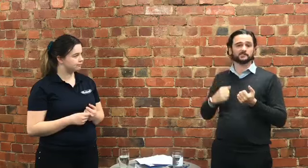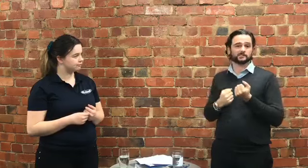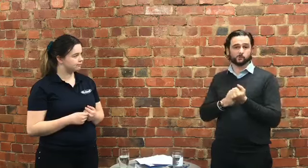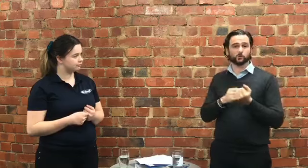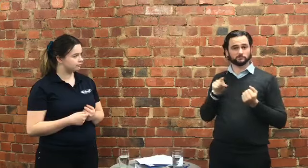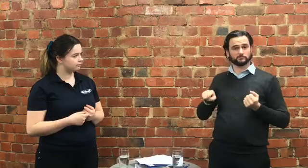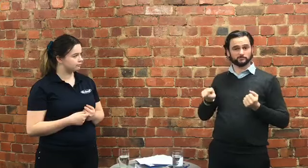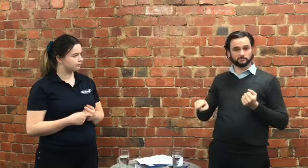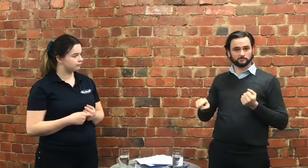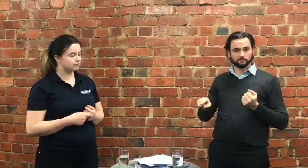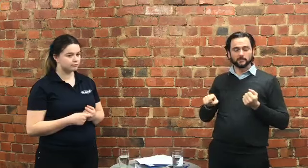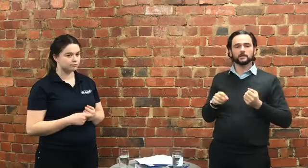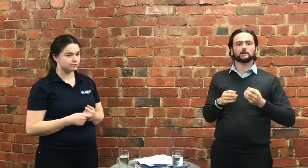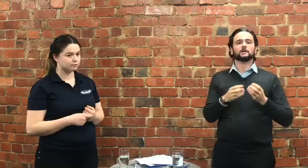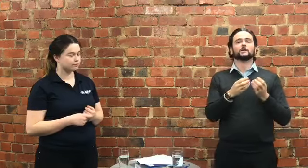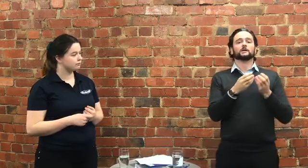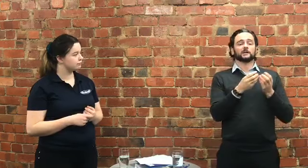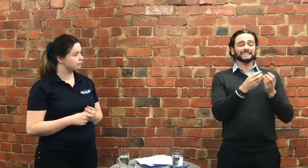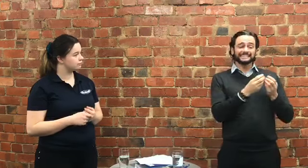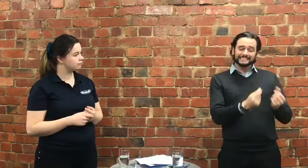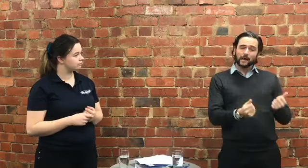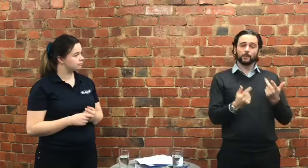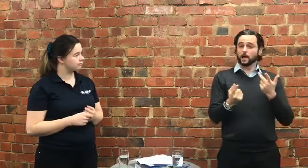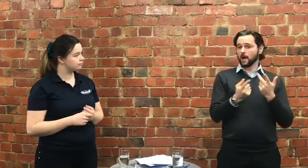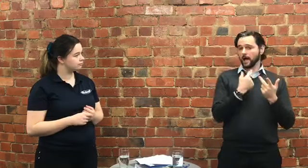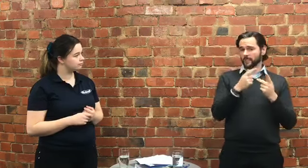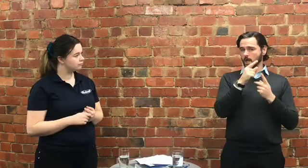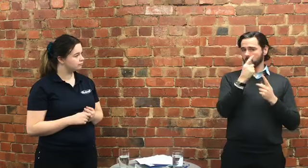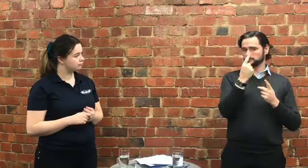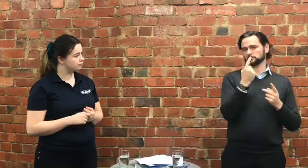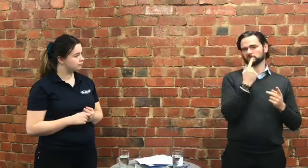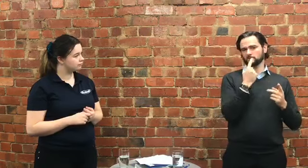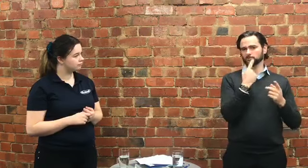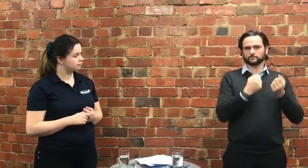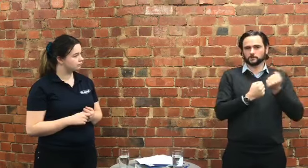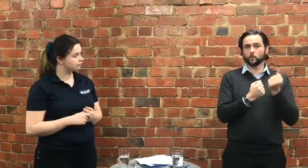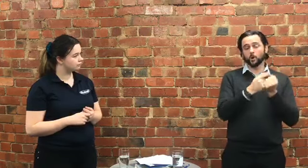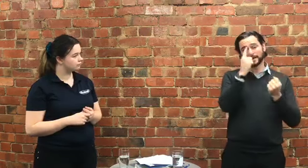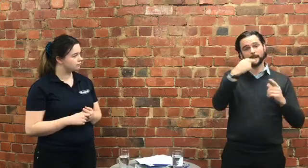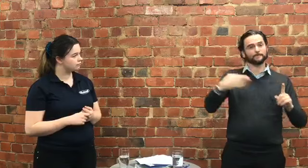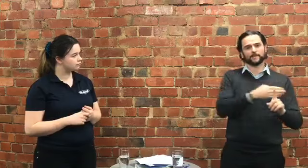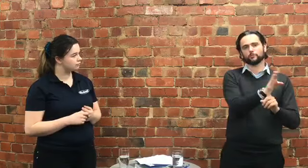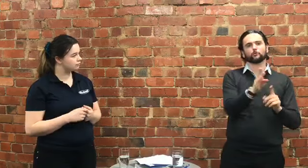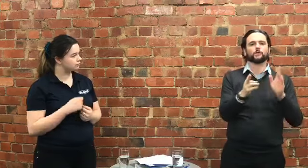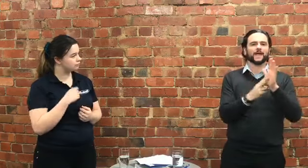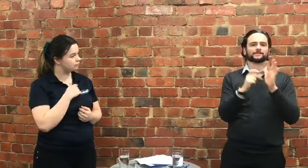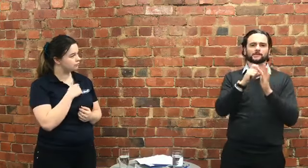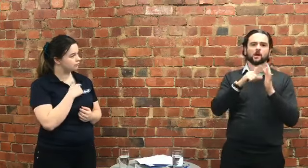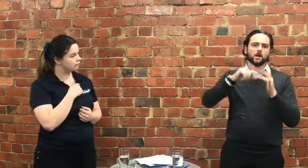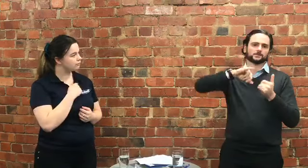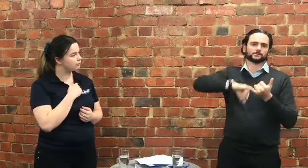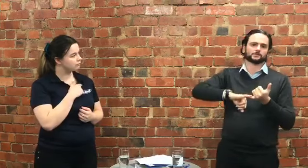those kind of things can be supported through disability employment services. Other types of support, though,